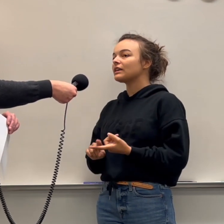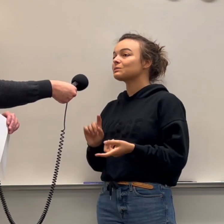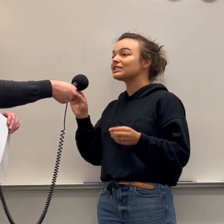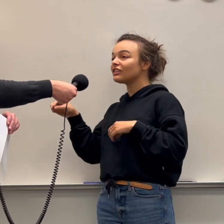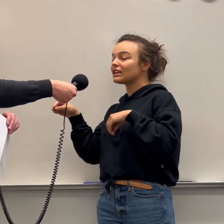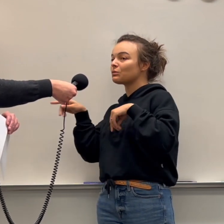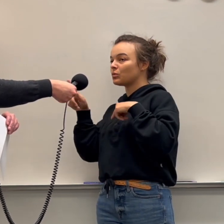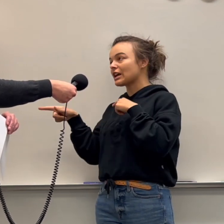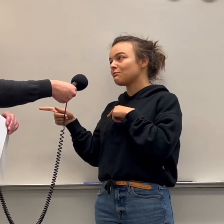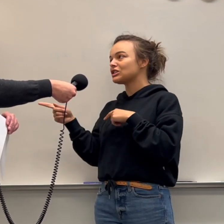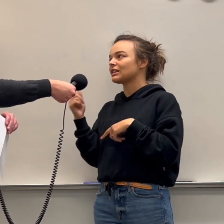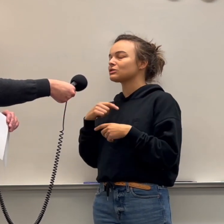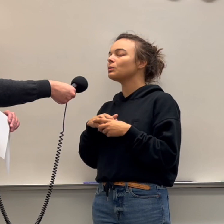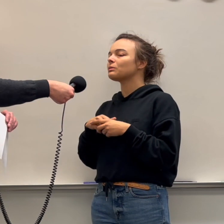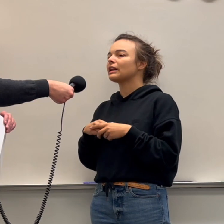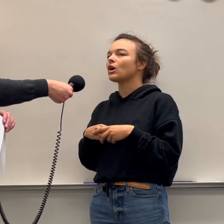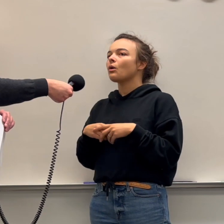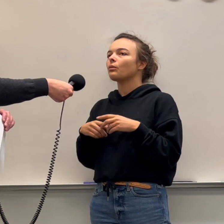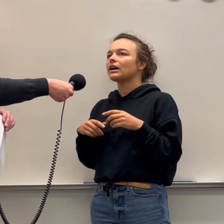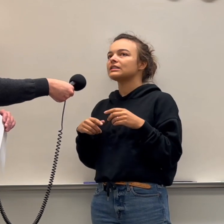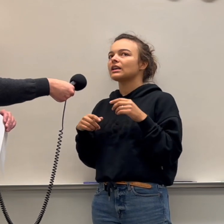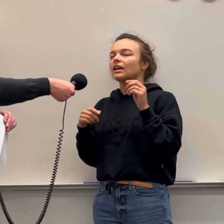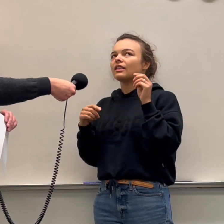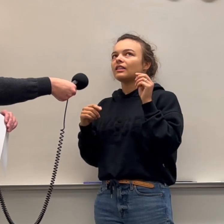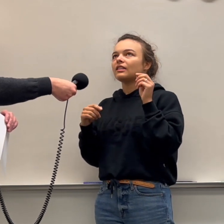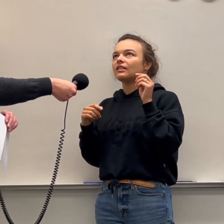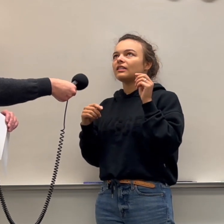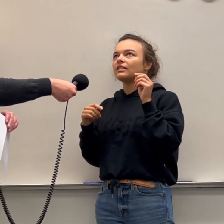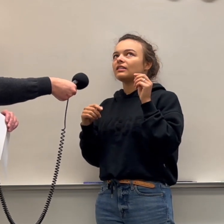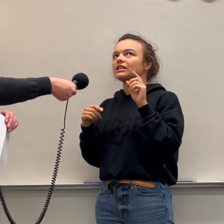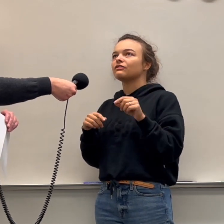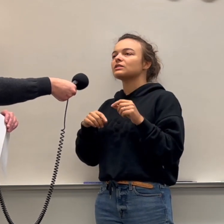one thing specifically which I had mentioned at that school board meeting was the difference